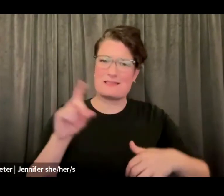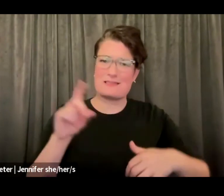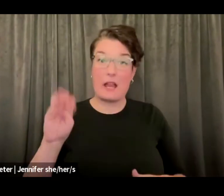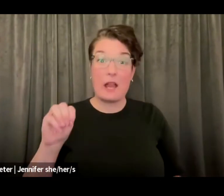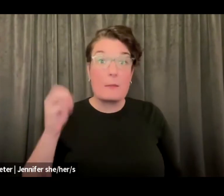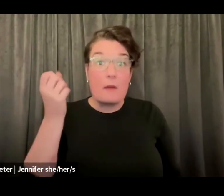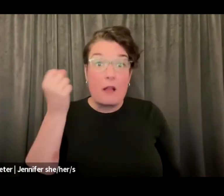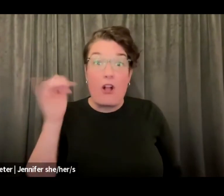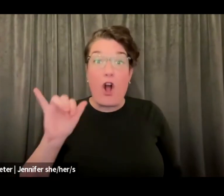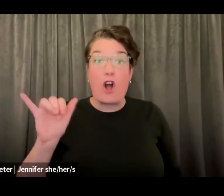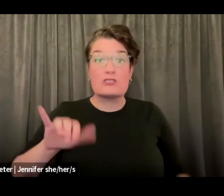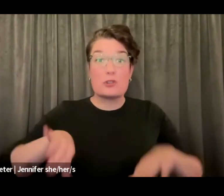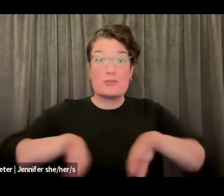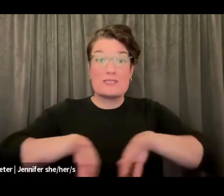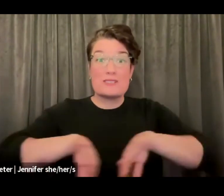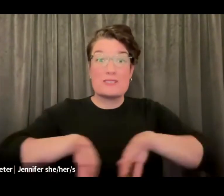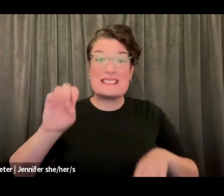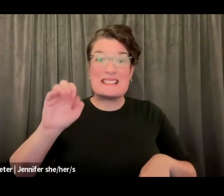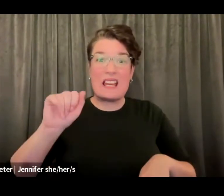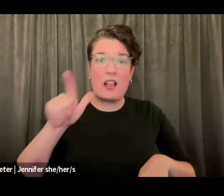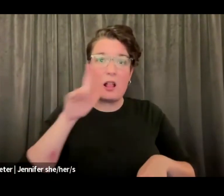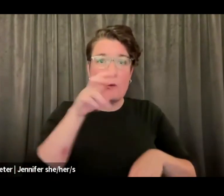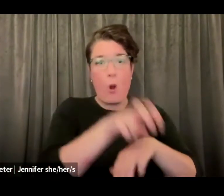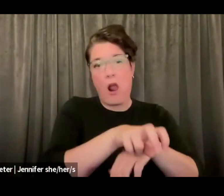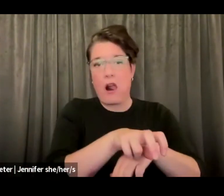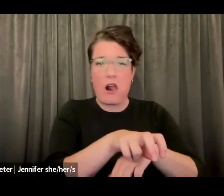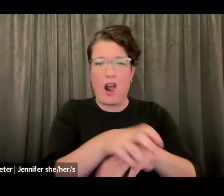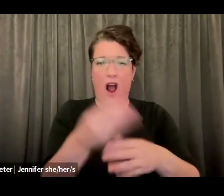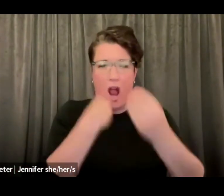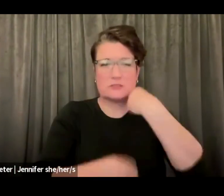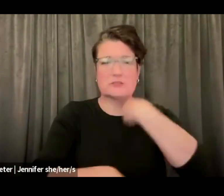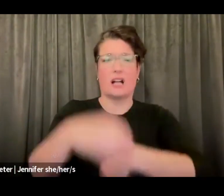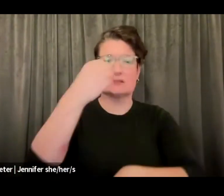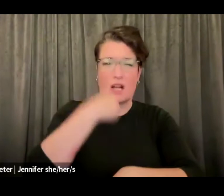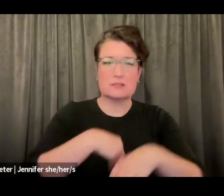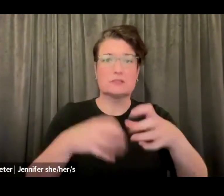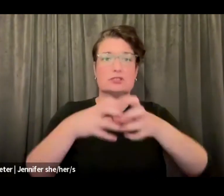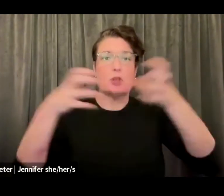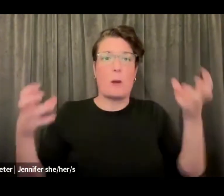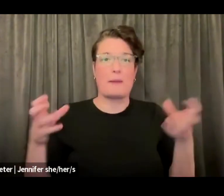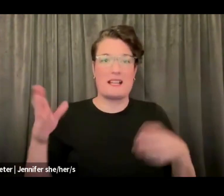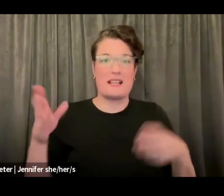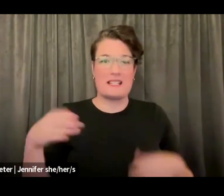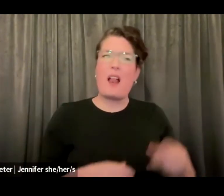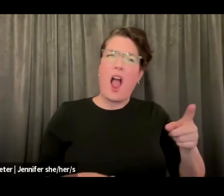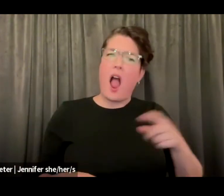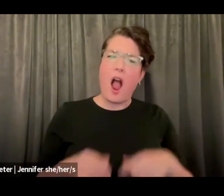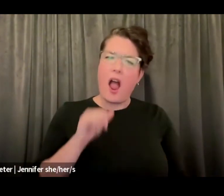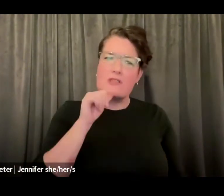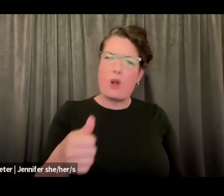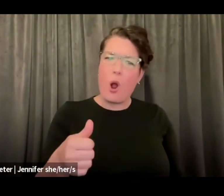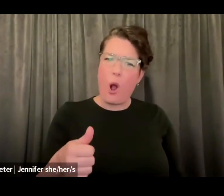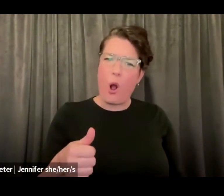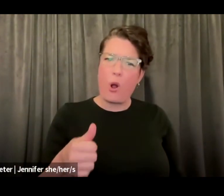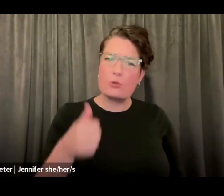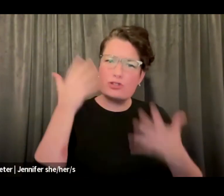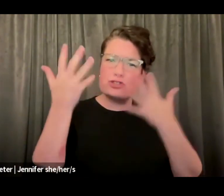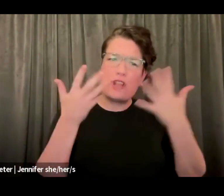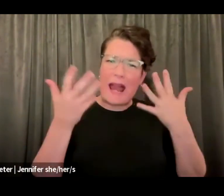like seals will hang out and just eat more salmon than is necessary. Nomy: Don't food shame, the salmon, I mean the seals,